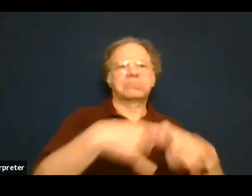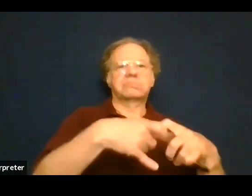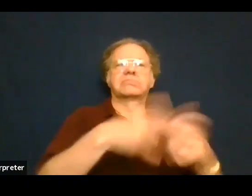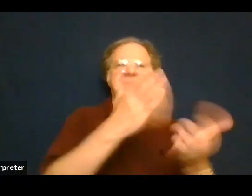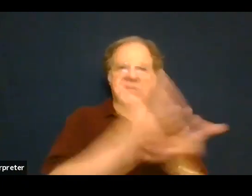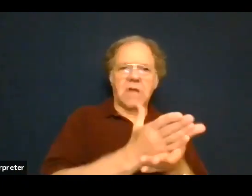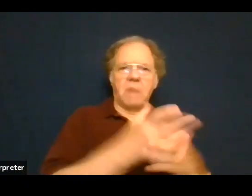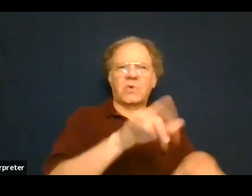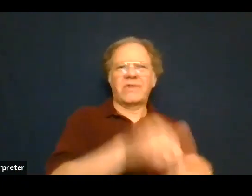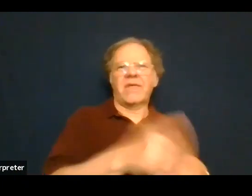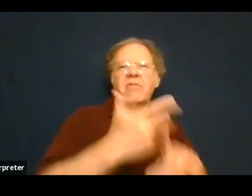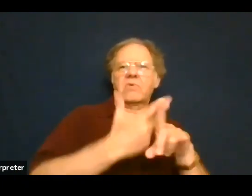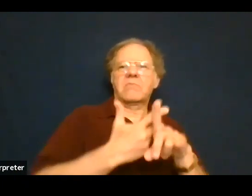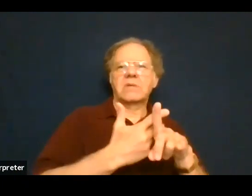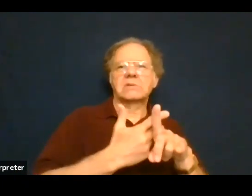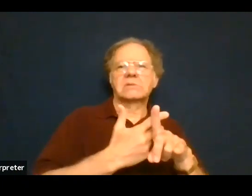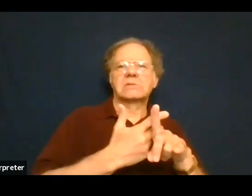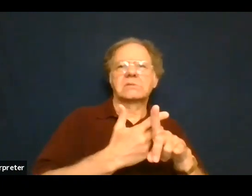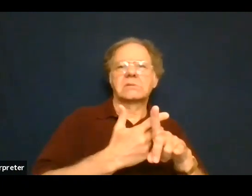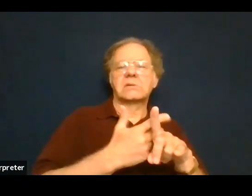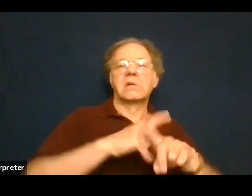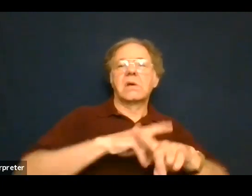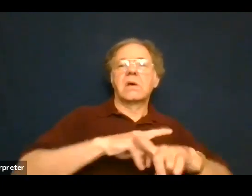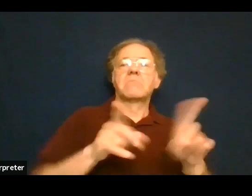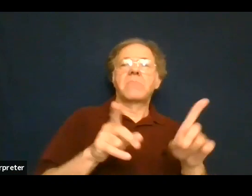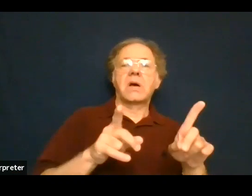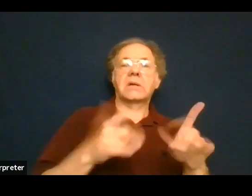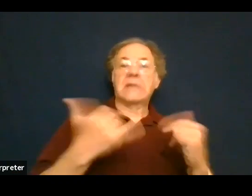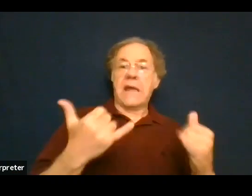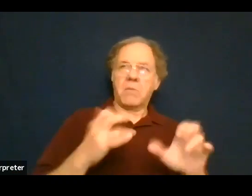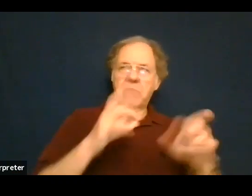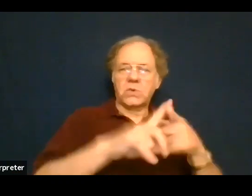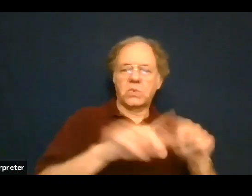But people are back in the lab. They're not letting me back, because I'm not